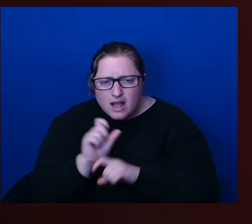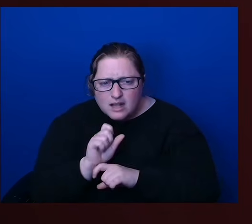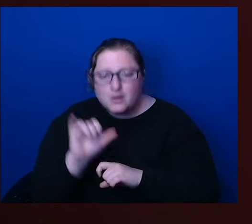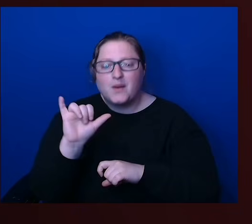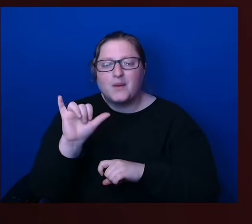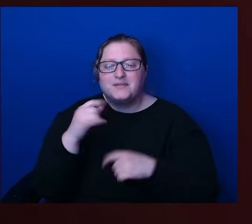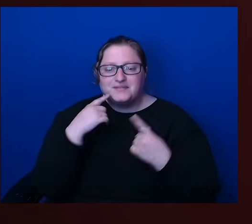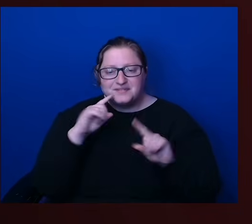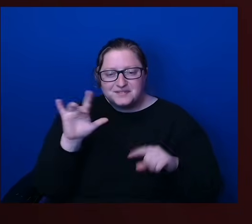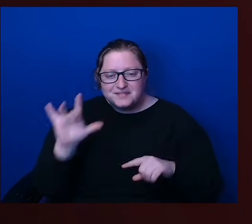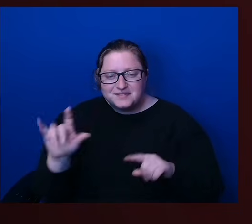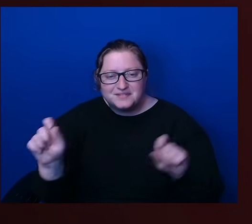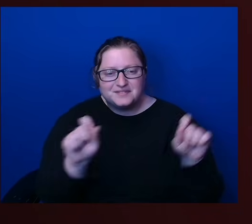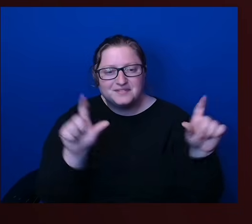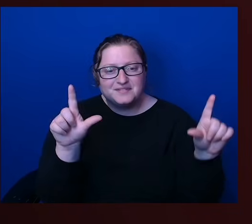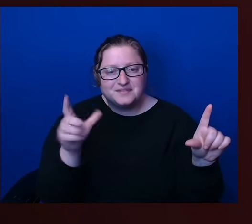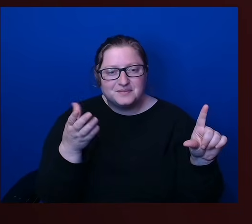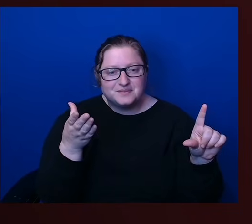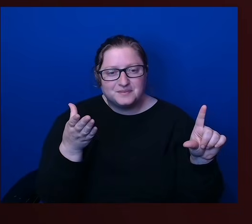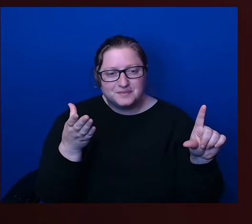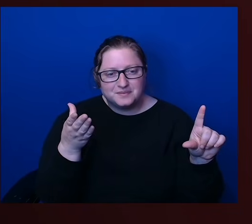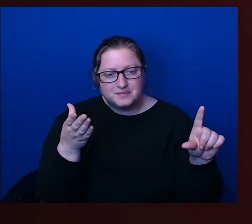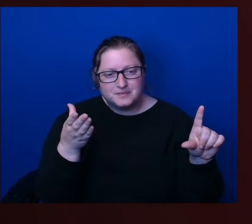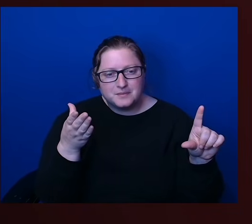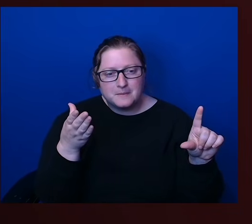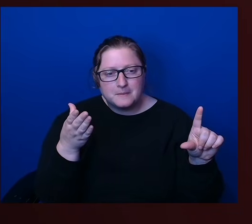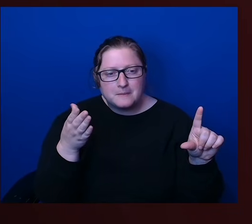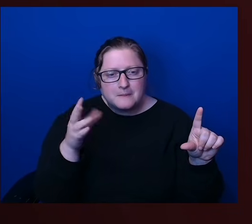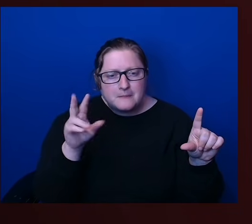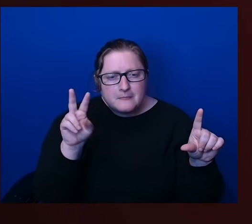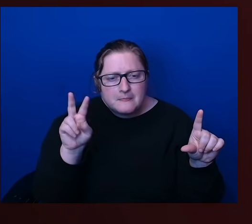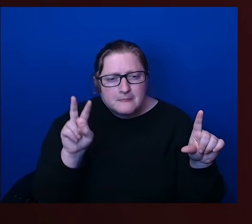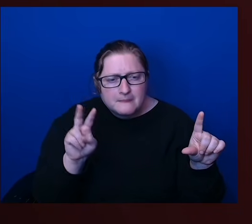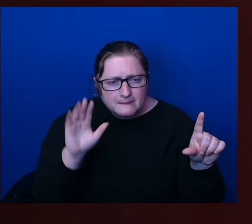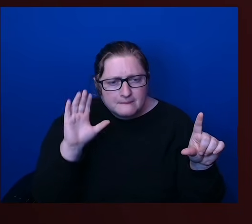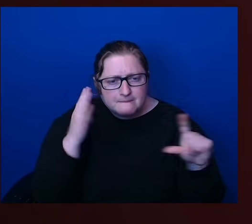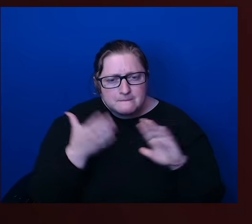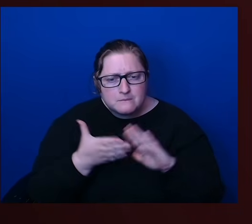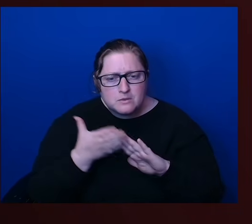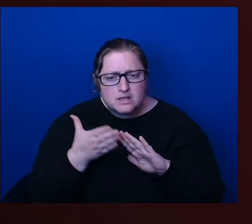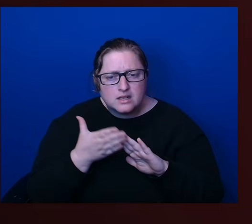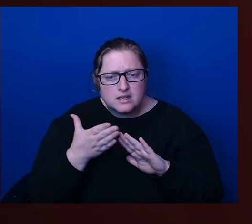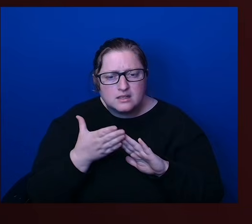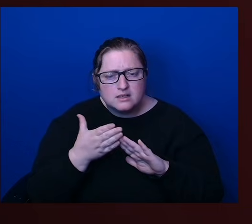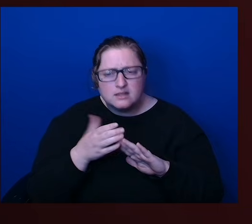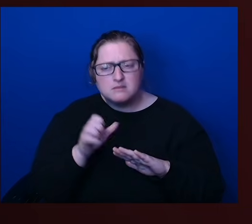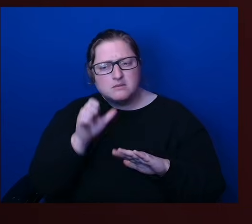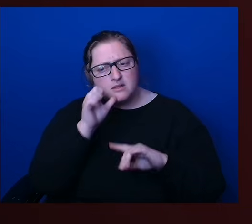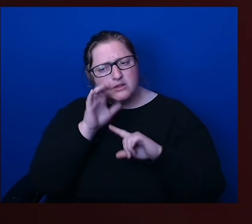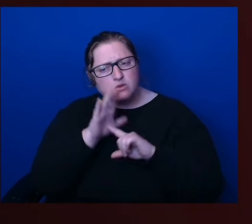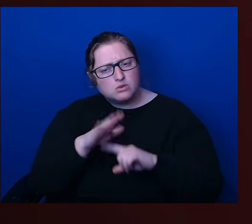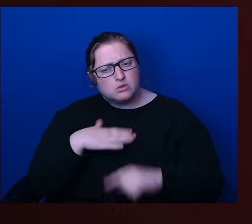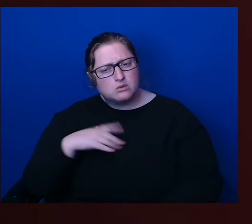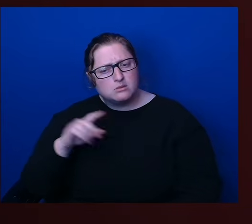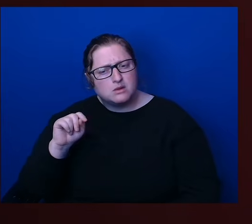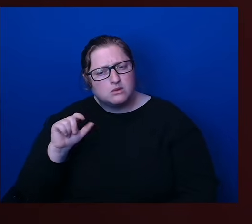Where did it go? Looks like it's running, doesn't show my tools yet. Let me try that again.